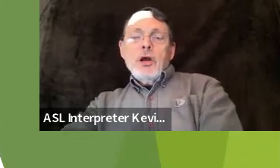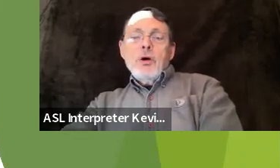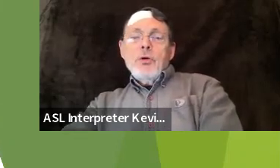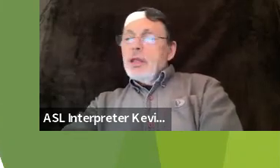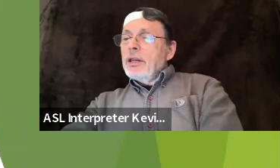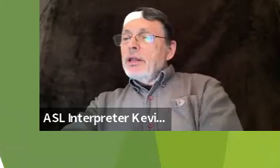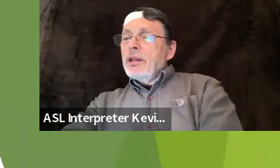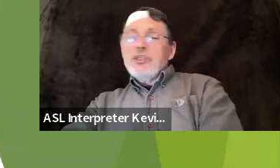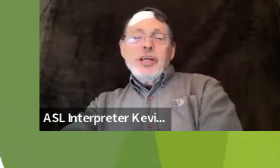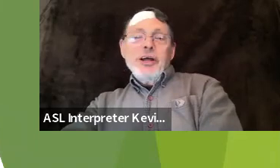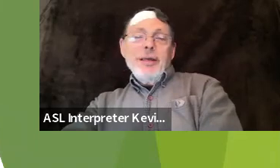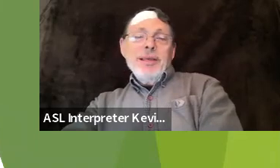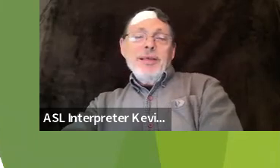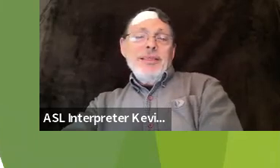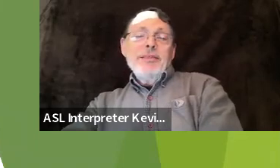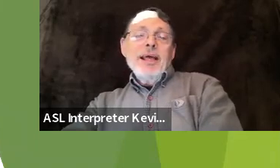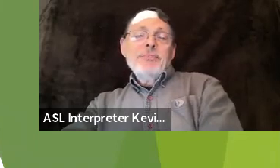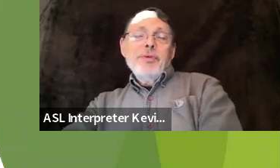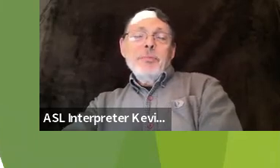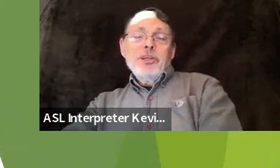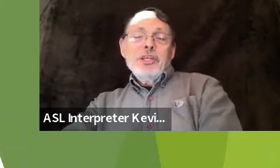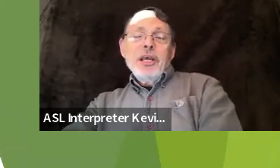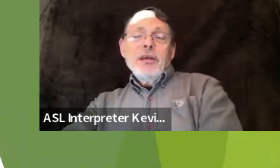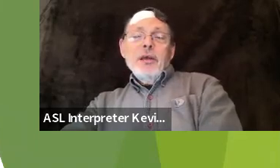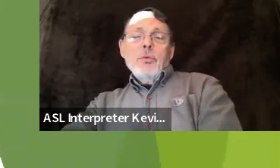So in a nutshell, I think that's pretty much it.